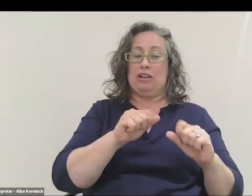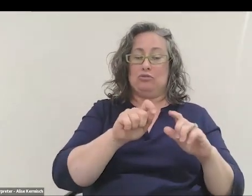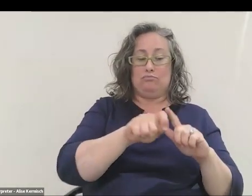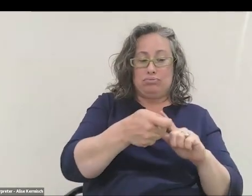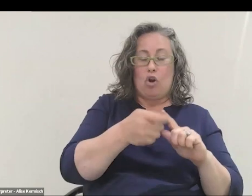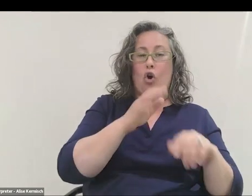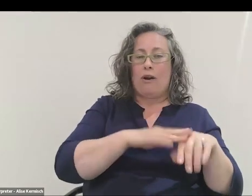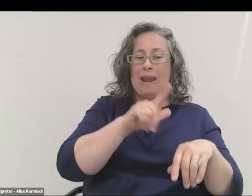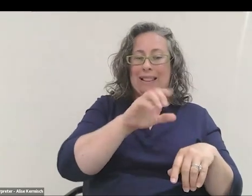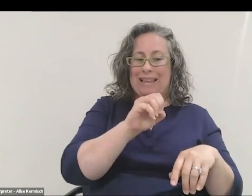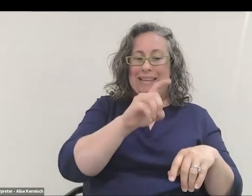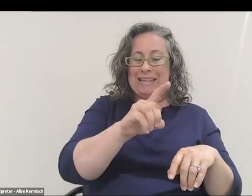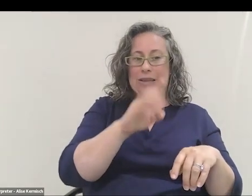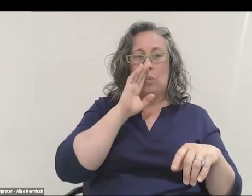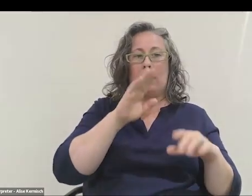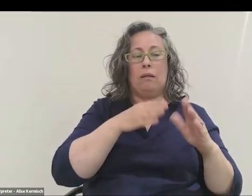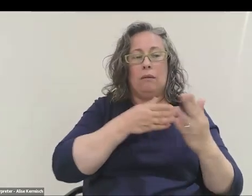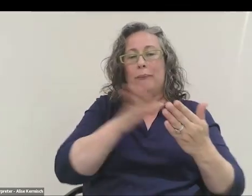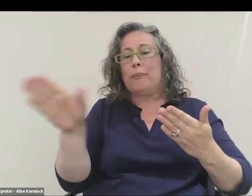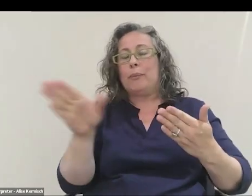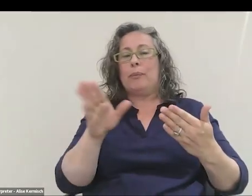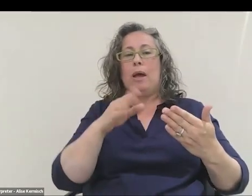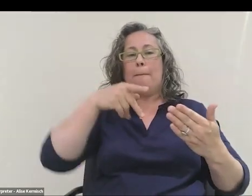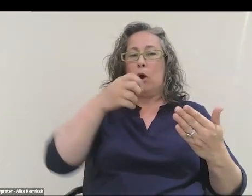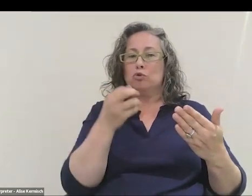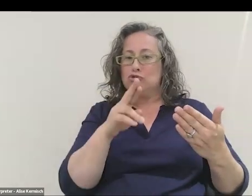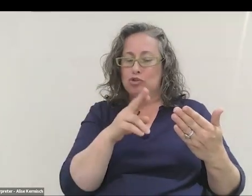for instance, and so it can give you feedback on this.